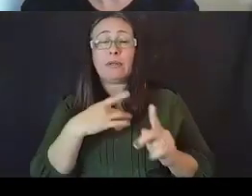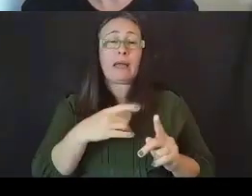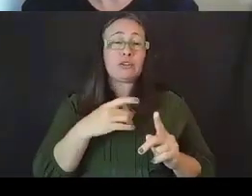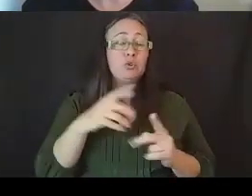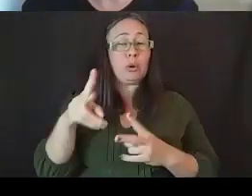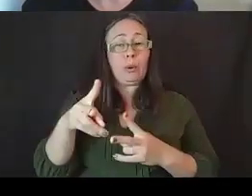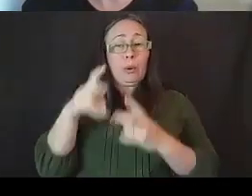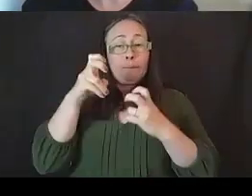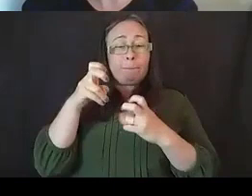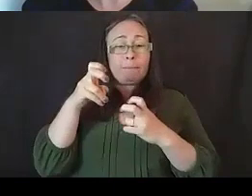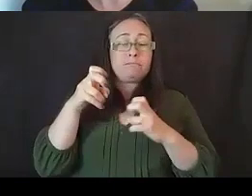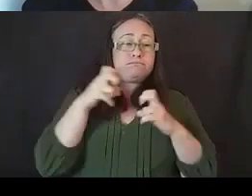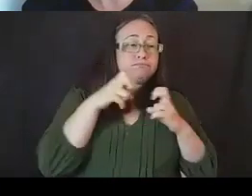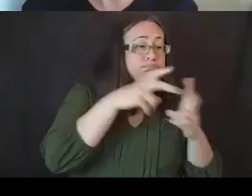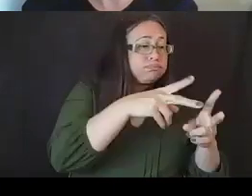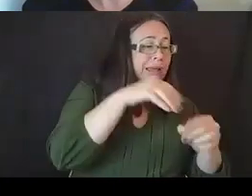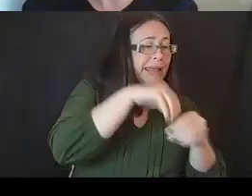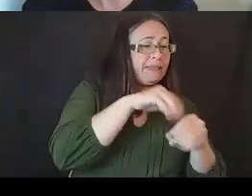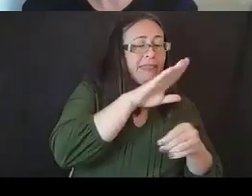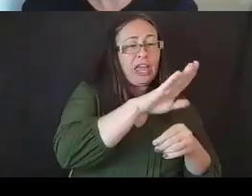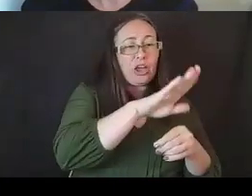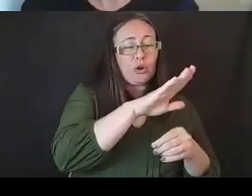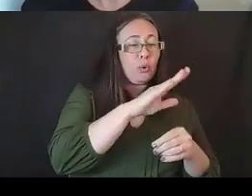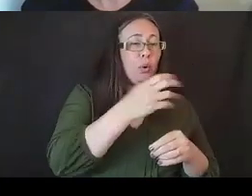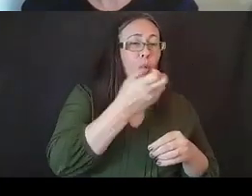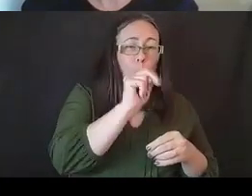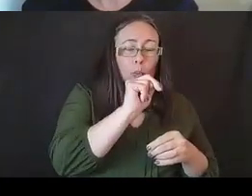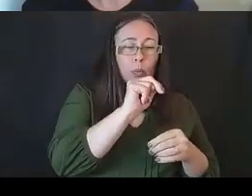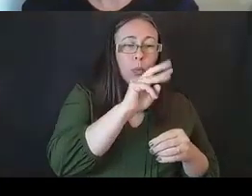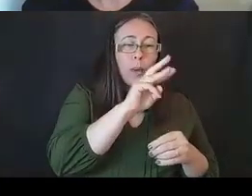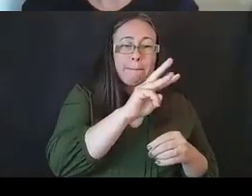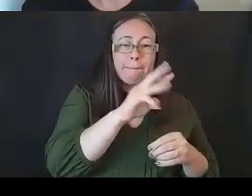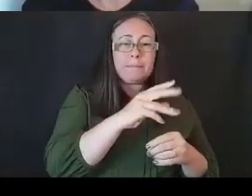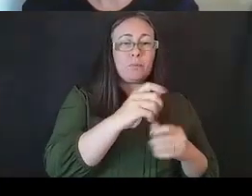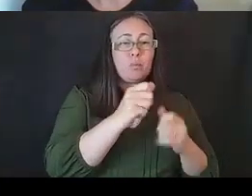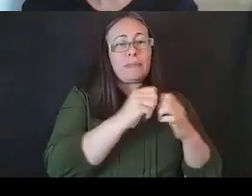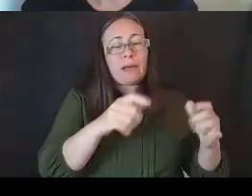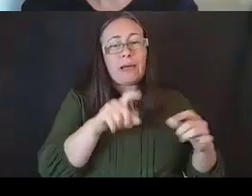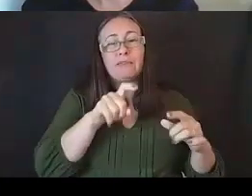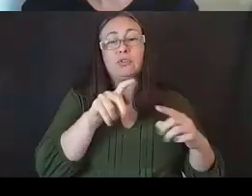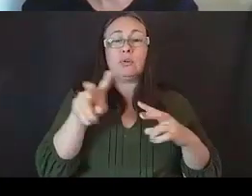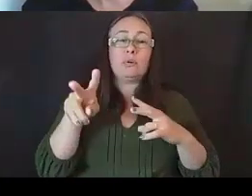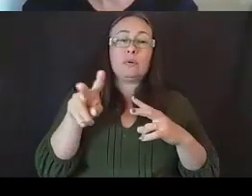put it into their own websites or systems without having to rely on downloading that information.